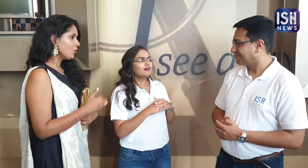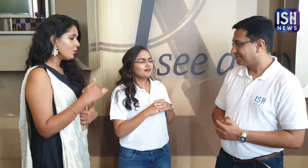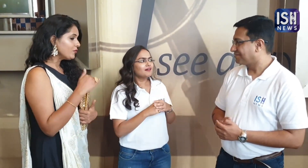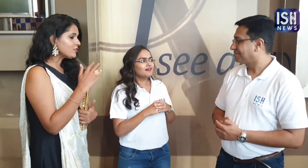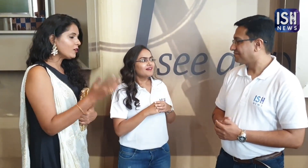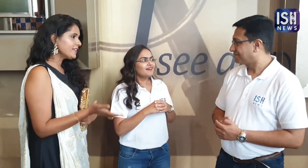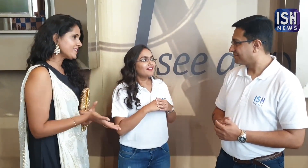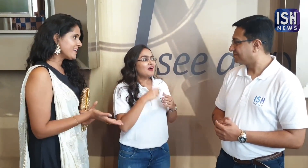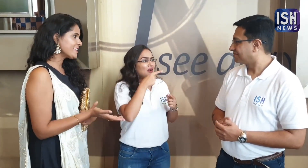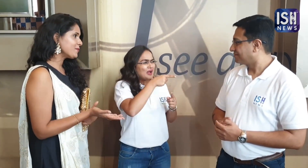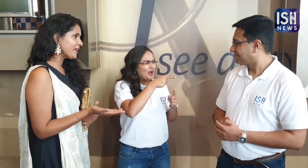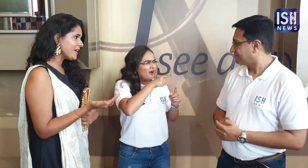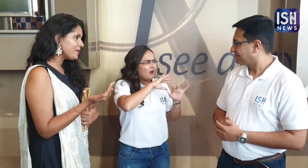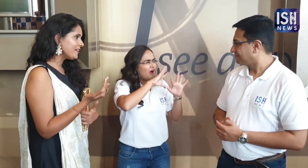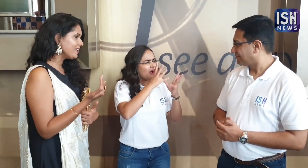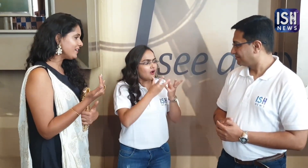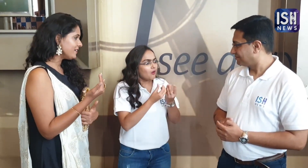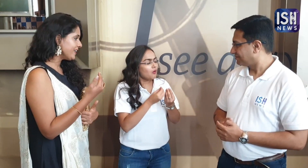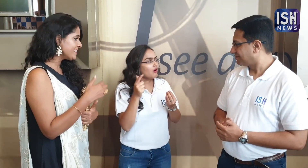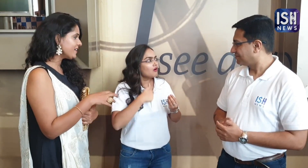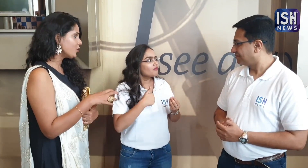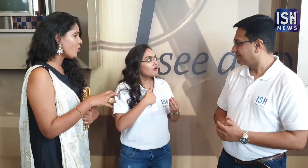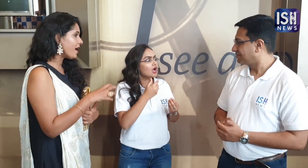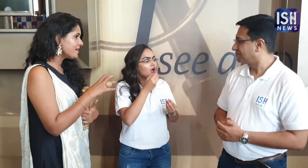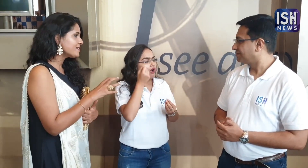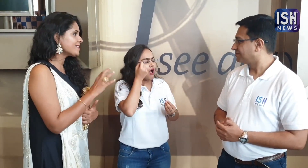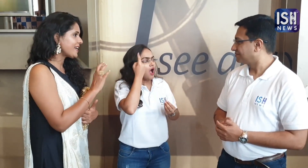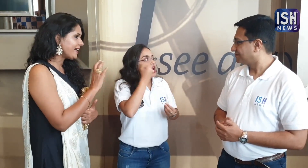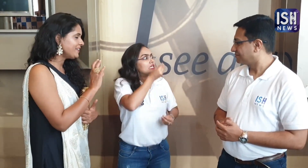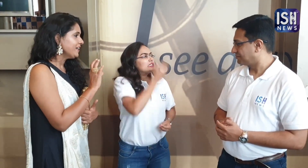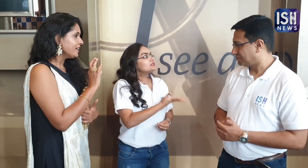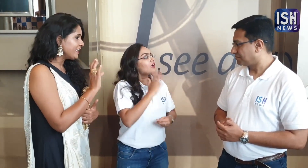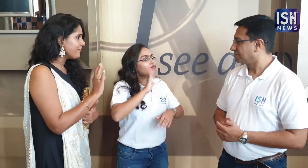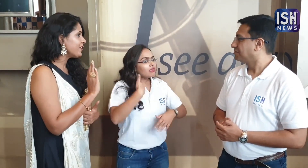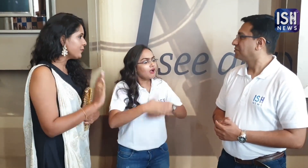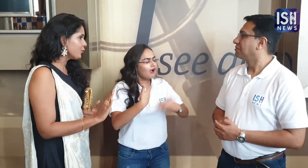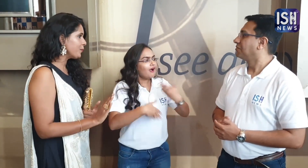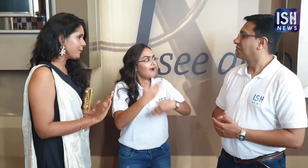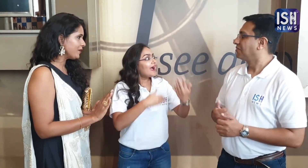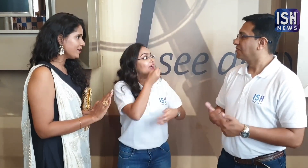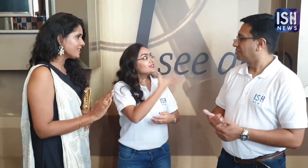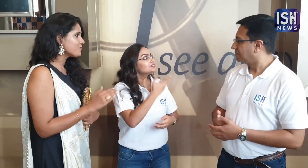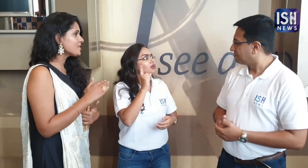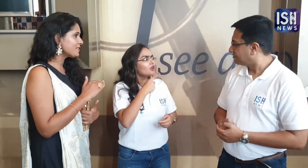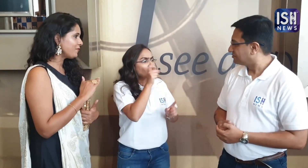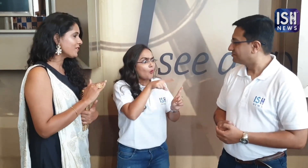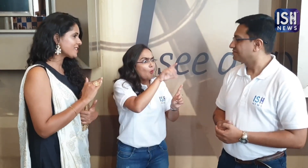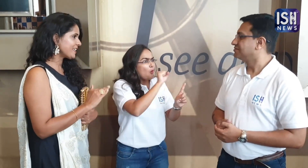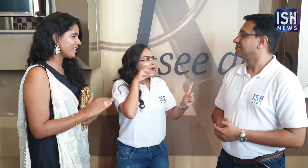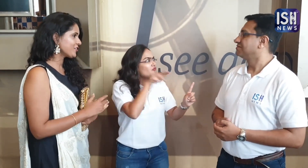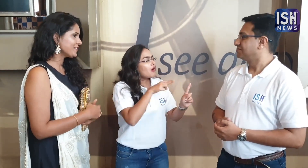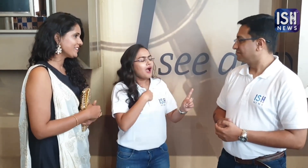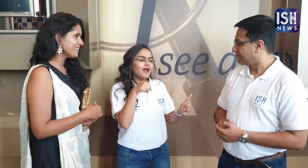These things helped me understand the Deaf. This was the first stage.